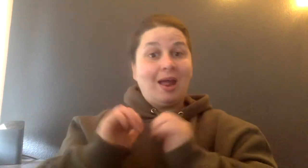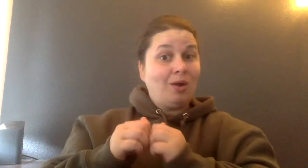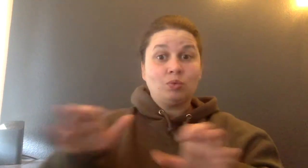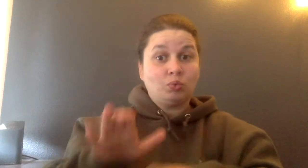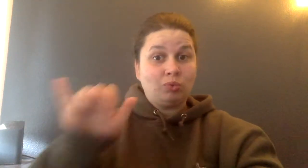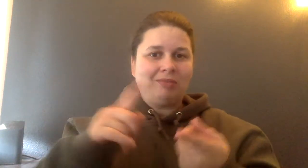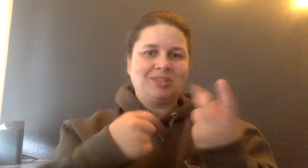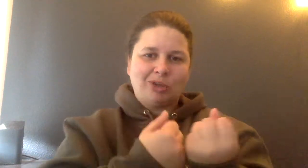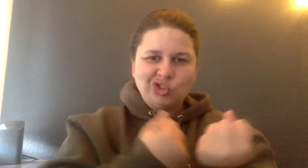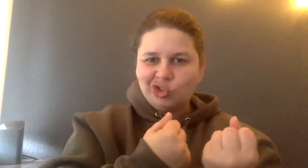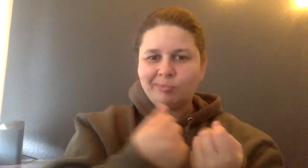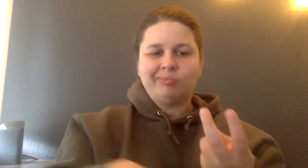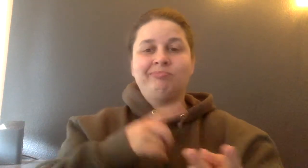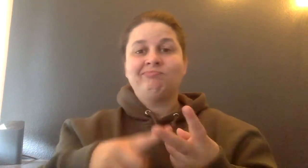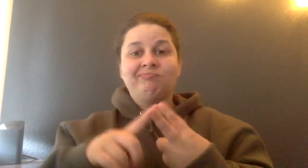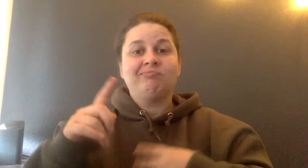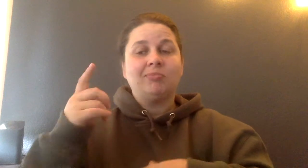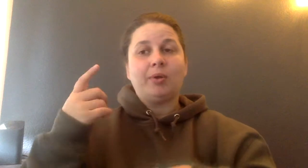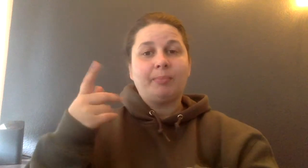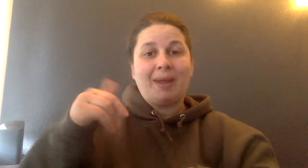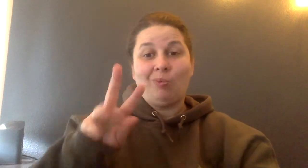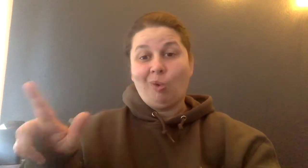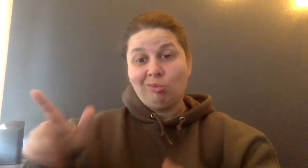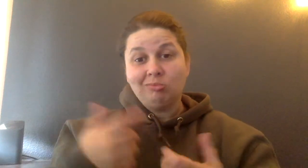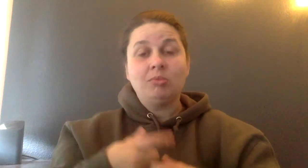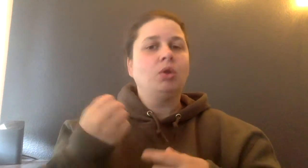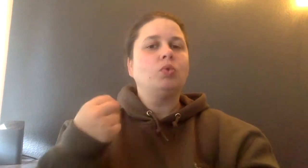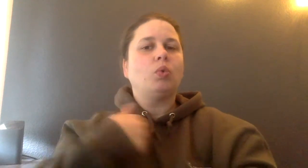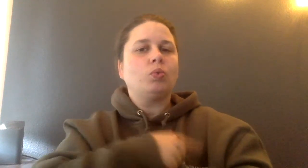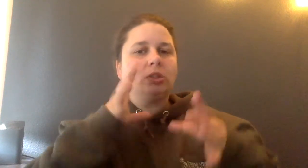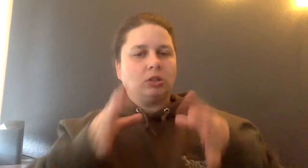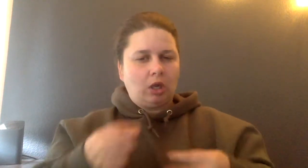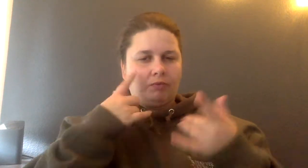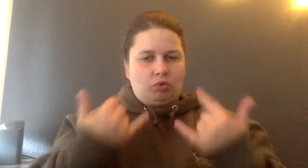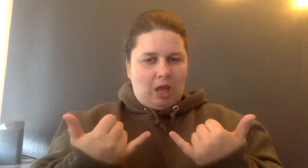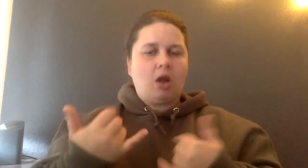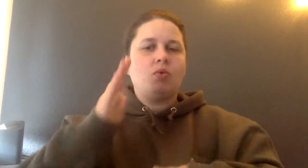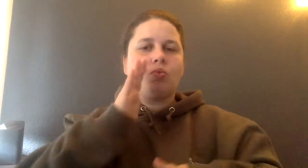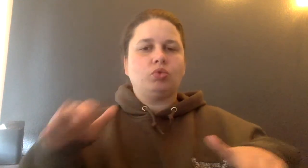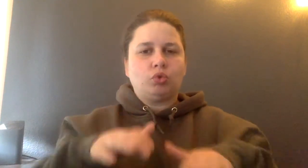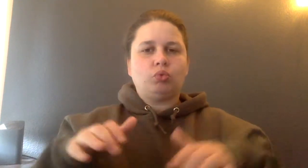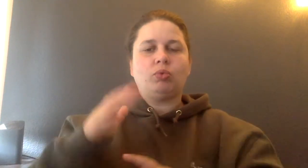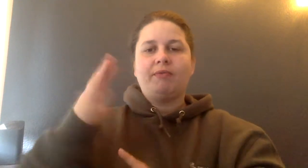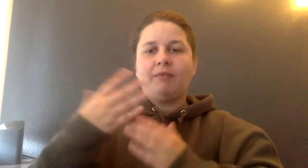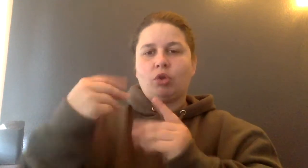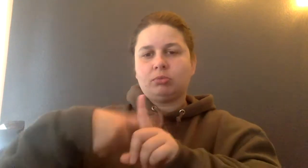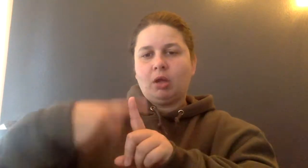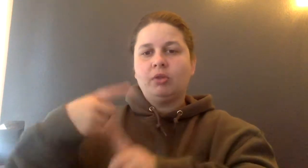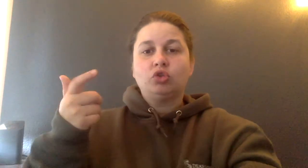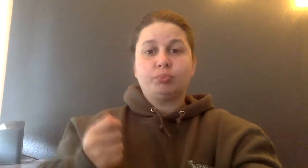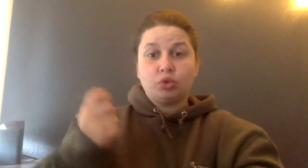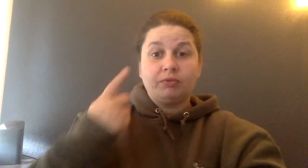We had two options: Sponsorship and Paywall. We have decided that we will be doing a paywall. This subscription is 5 dollars a month.